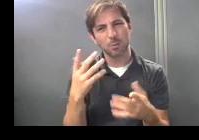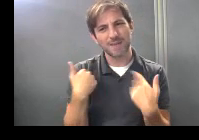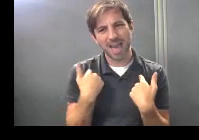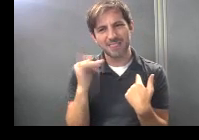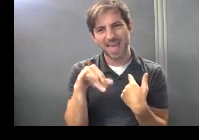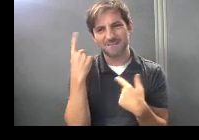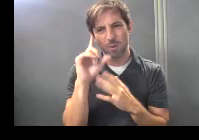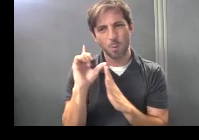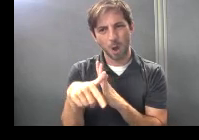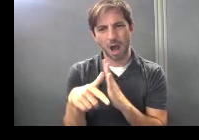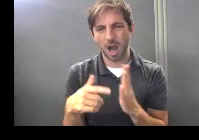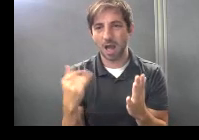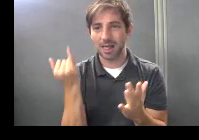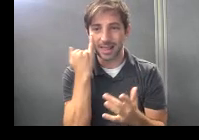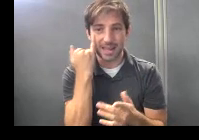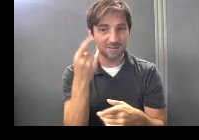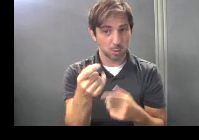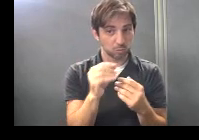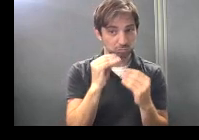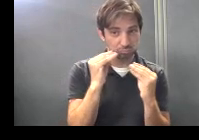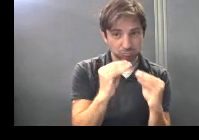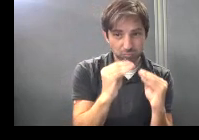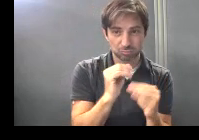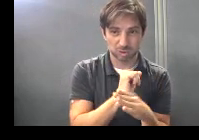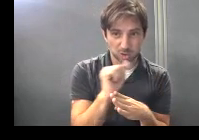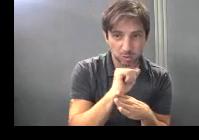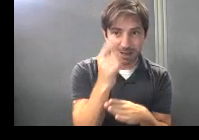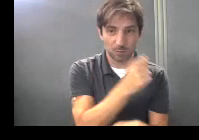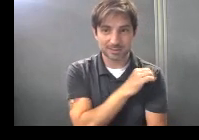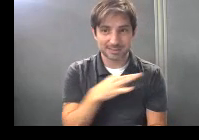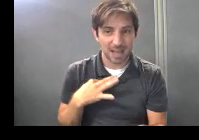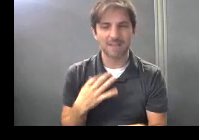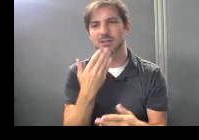IF YOU DELIVER TRAINING FOR YOUR STAFF, I THINK IT'S A GOOD ONE TO SHOW.